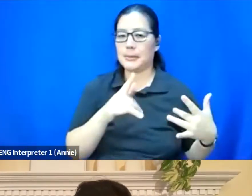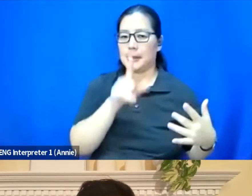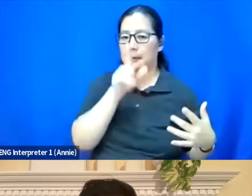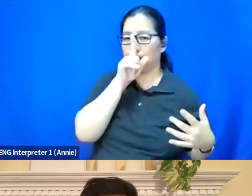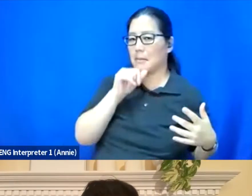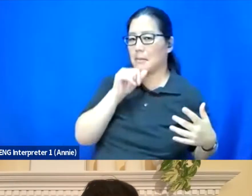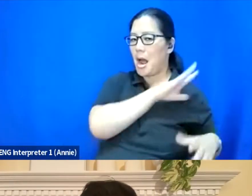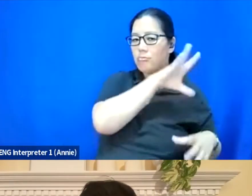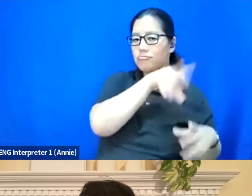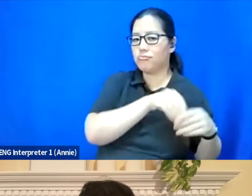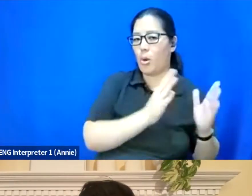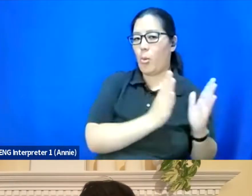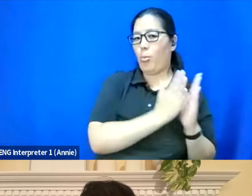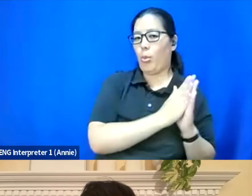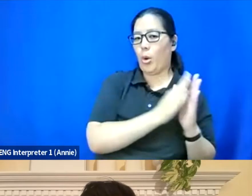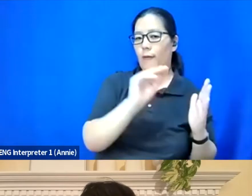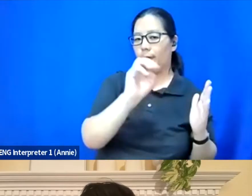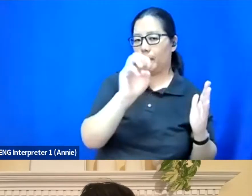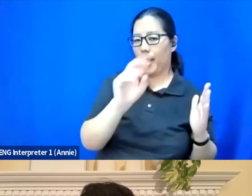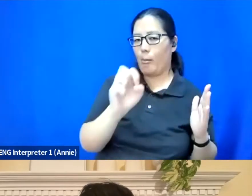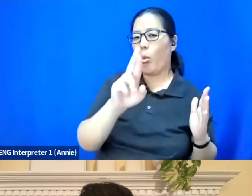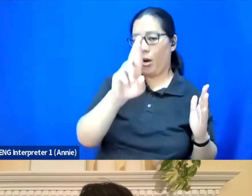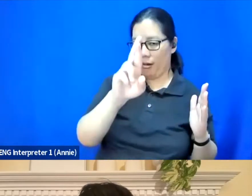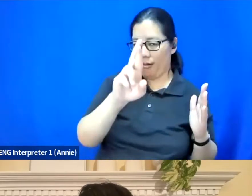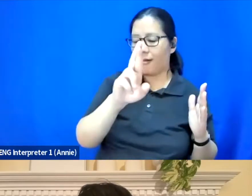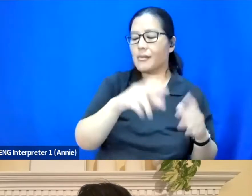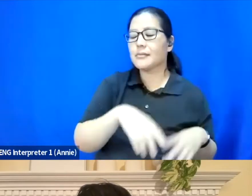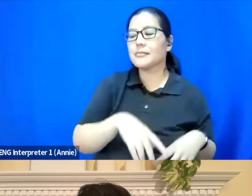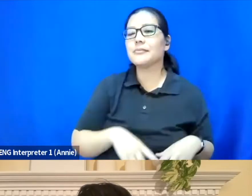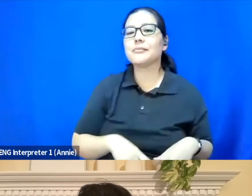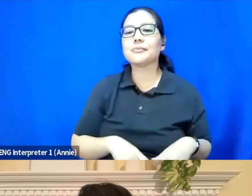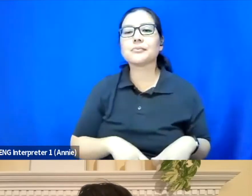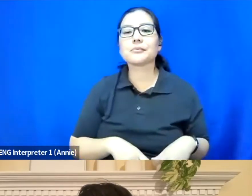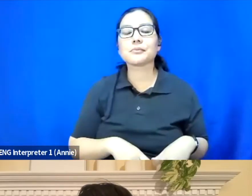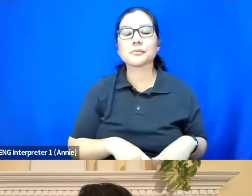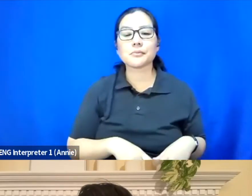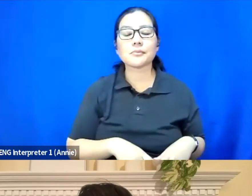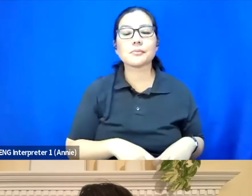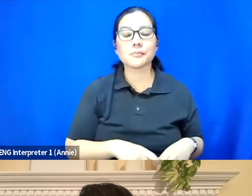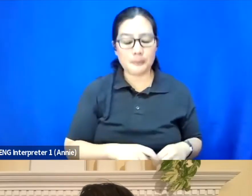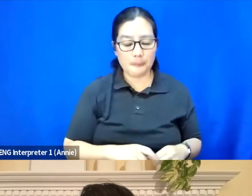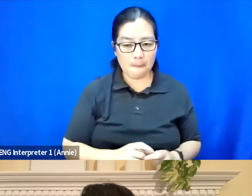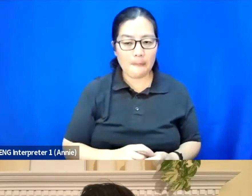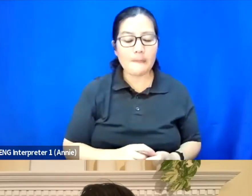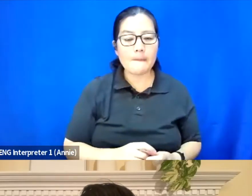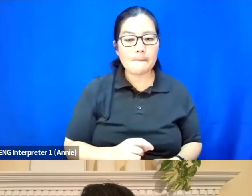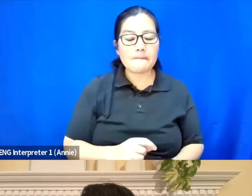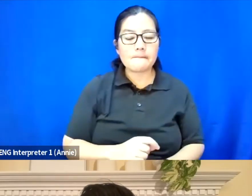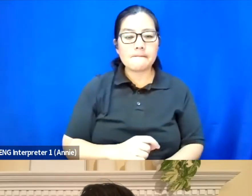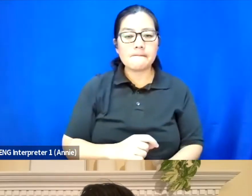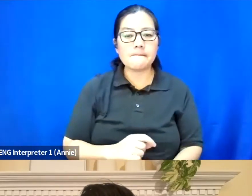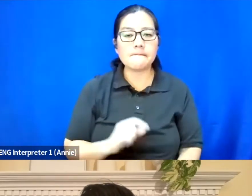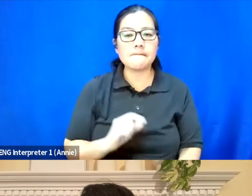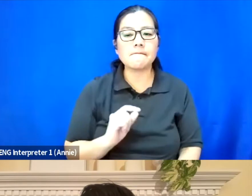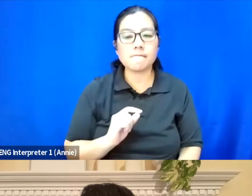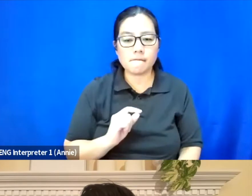In the U.K., it's marketed as a memoir. So, in some ways, these things are very fluid.